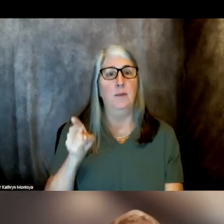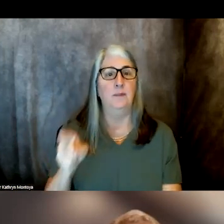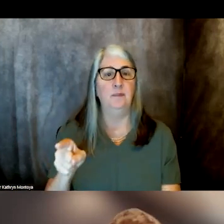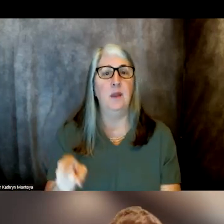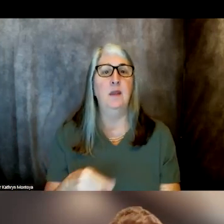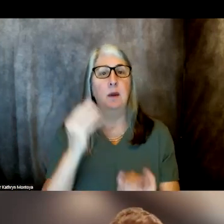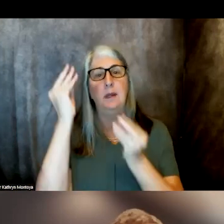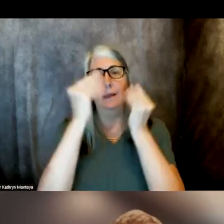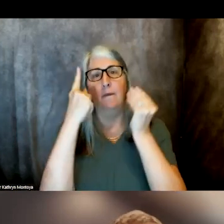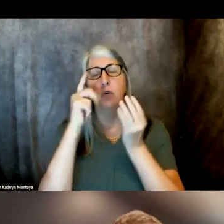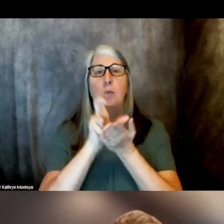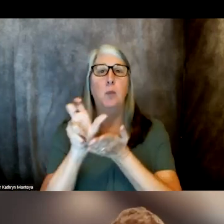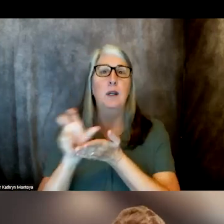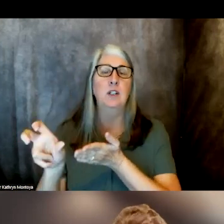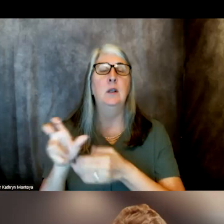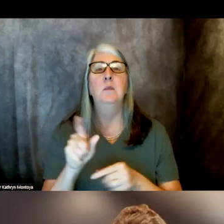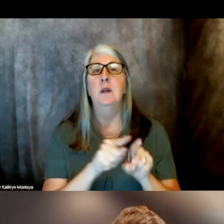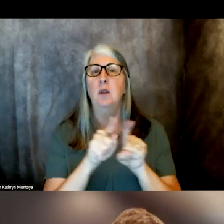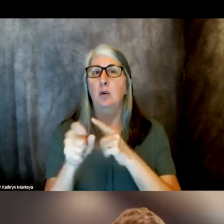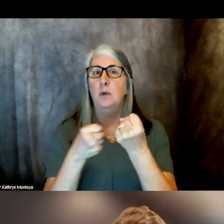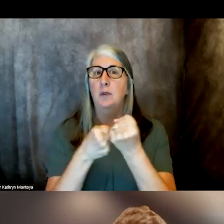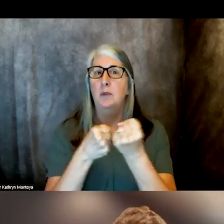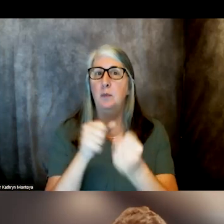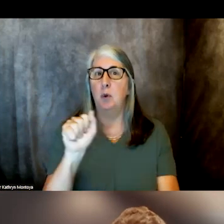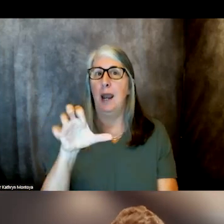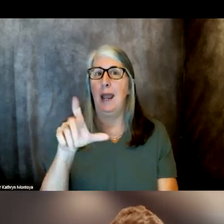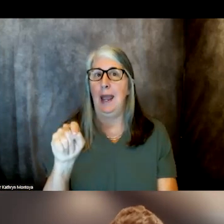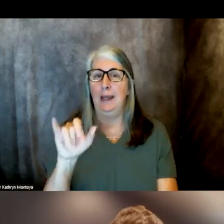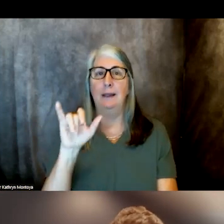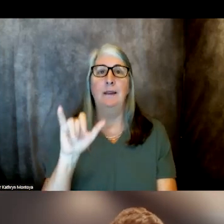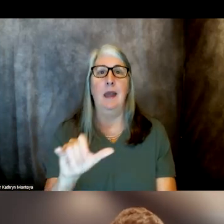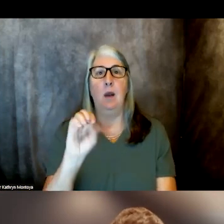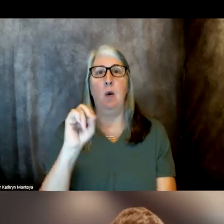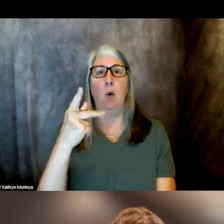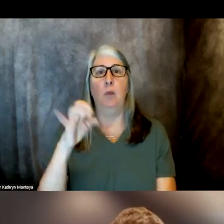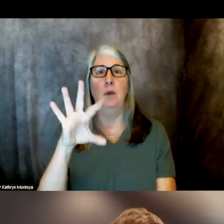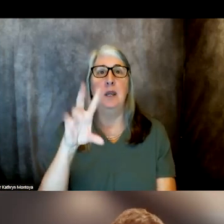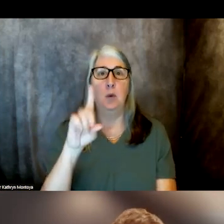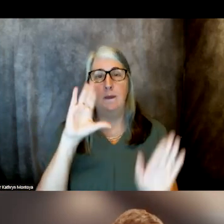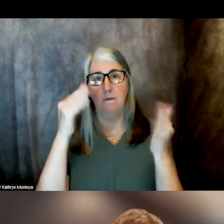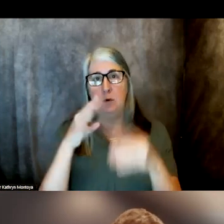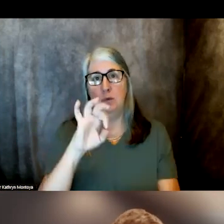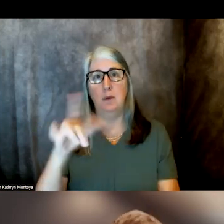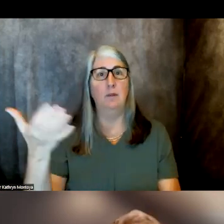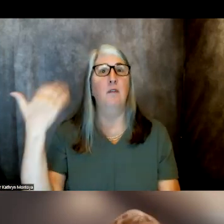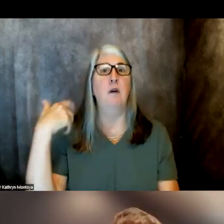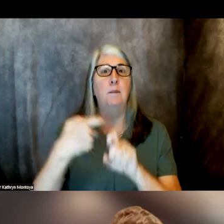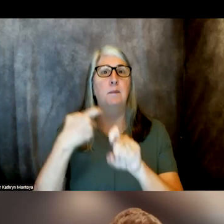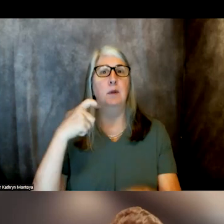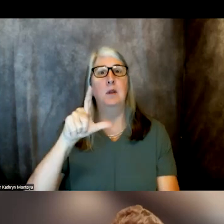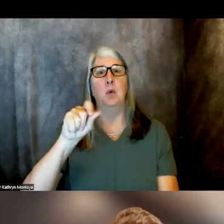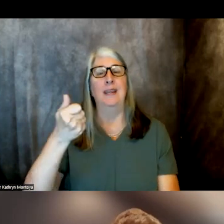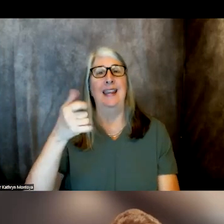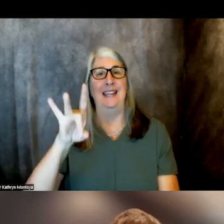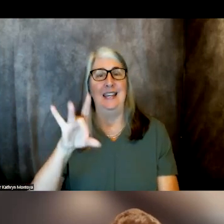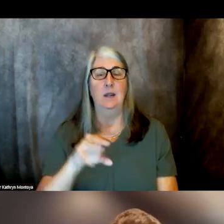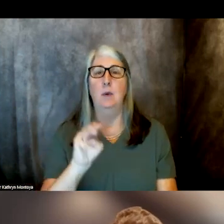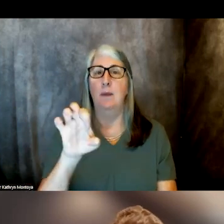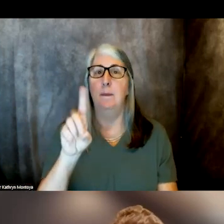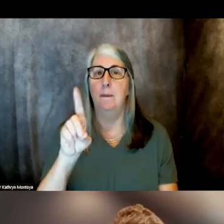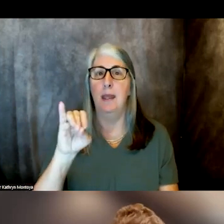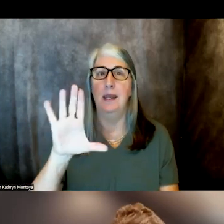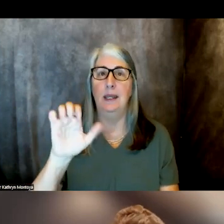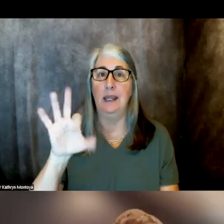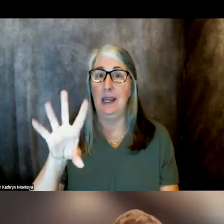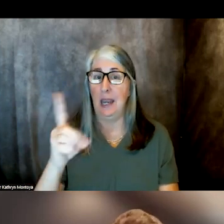BUT THERE IS A LANDMARK ACT FROM 2018. THE MEDICAID PROVISIONS FROM THAT BILL ARE